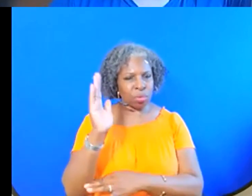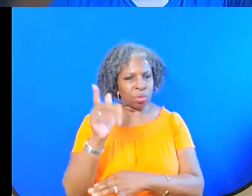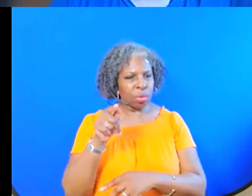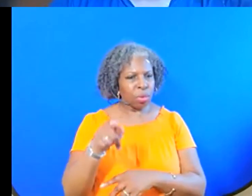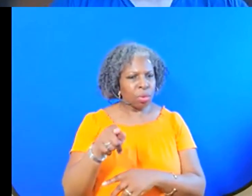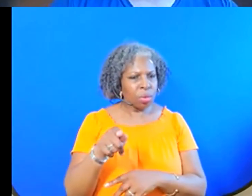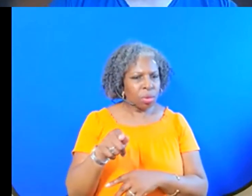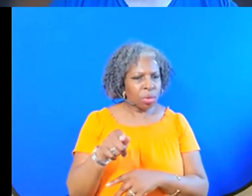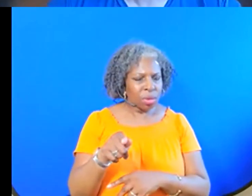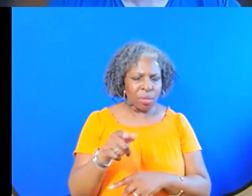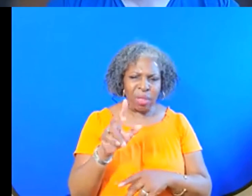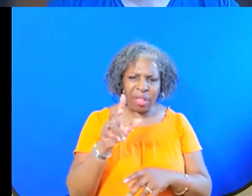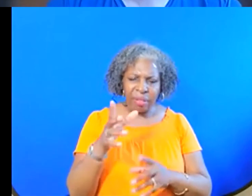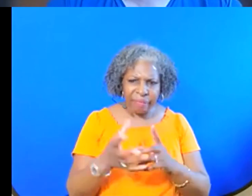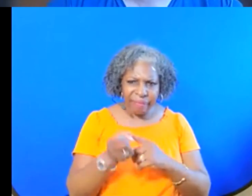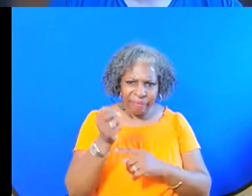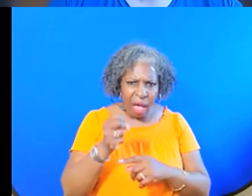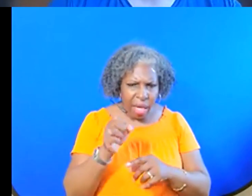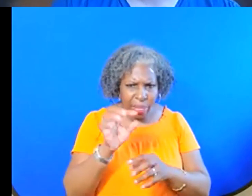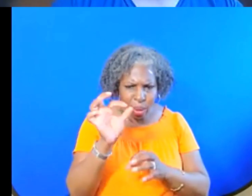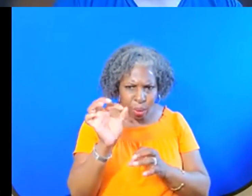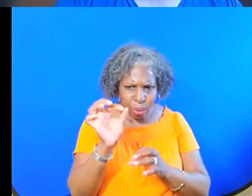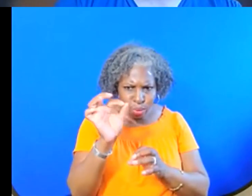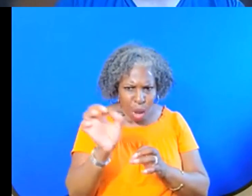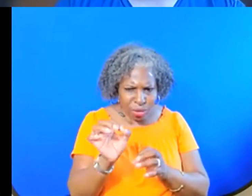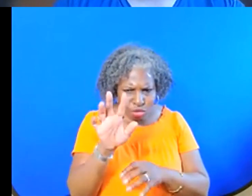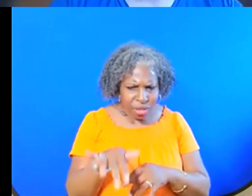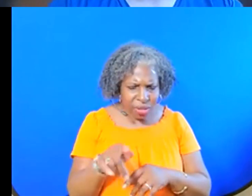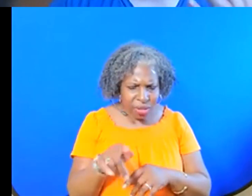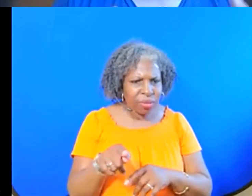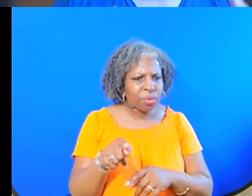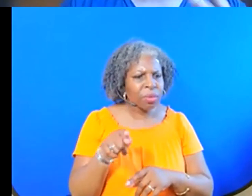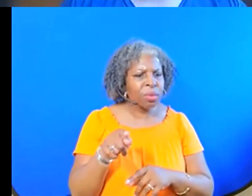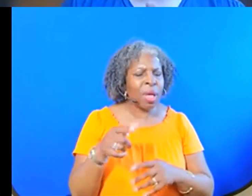Sorry? I was having a look at the Oh, yeah. They said, how do you connect to the local